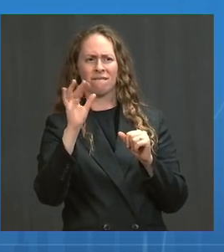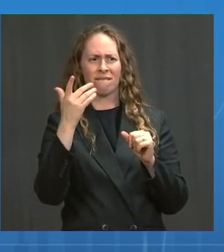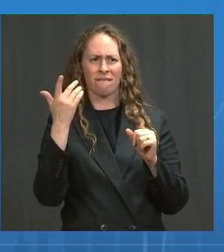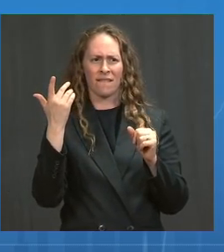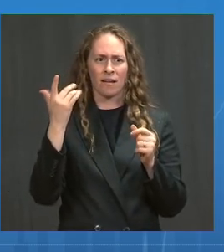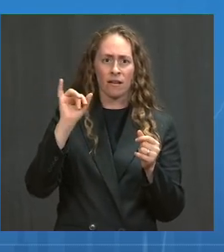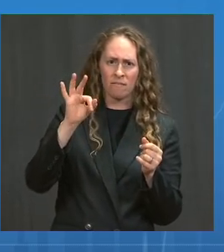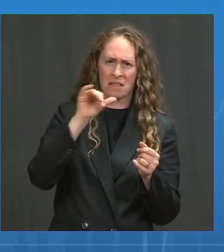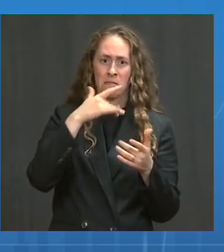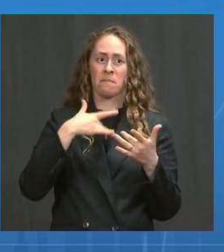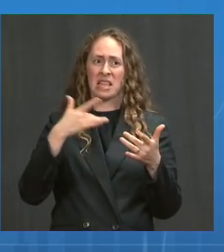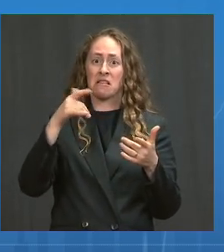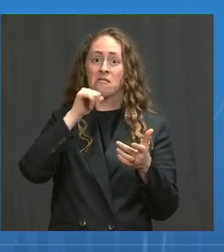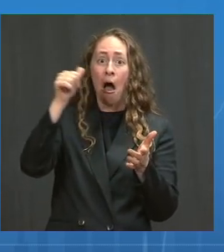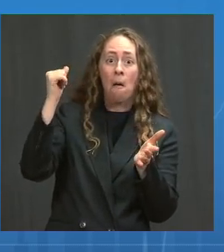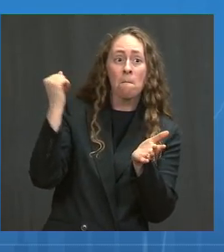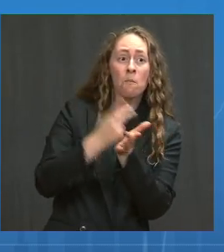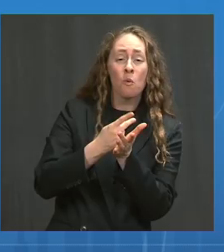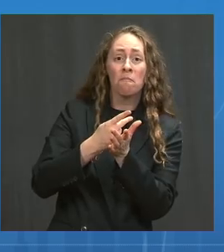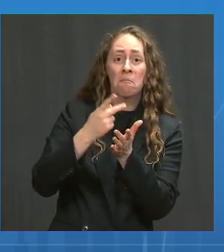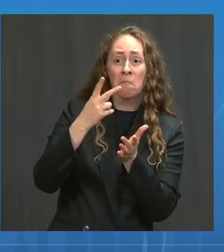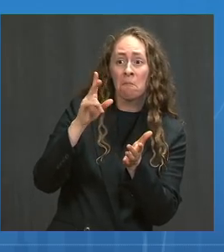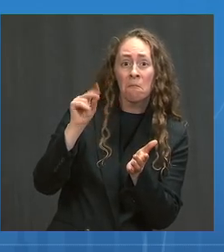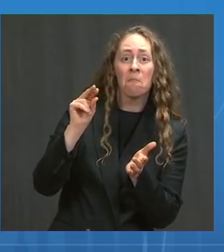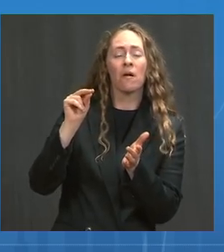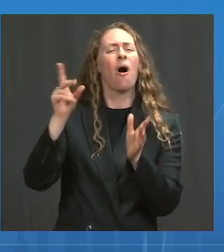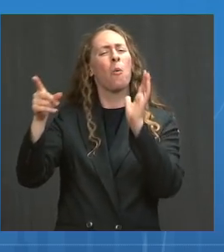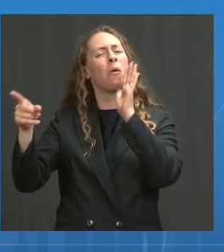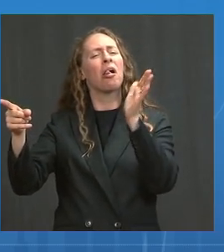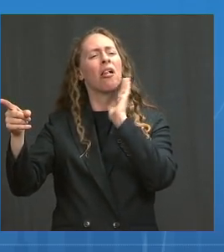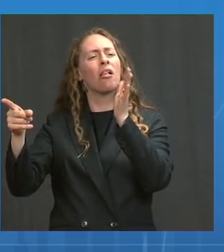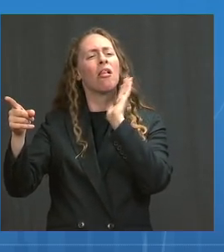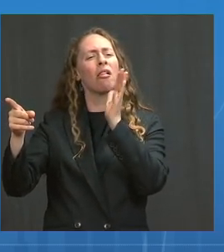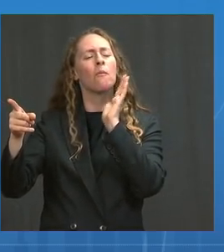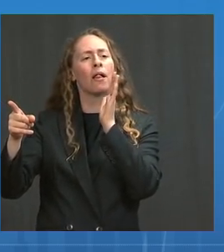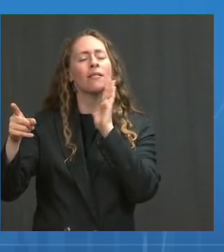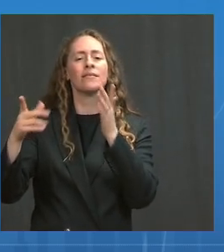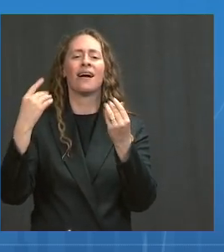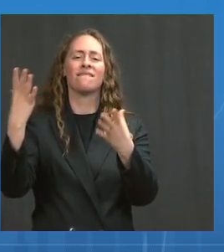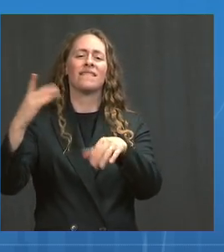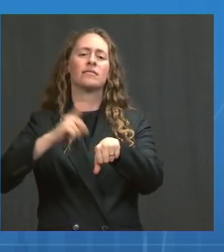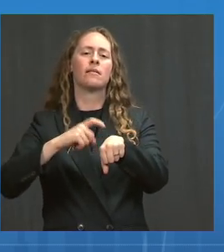I believe it's going to happen. The timing is such that I hope it does not get people